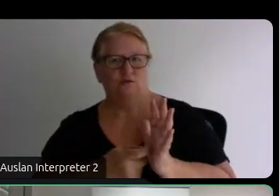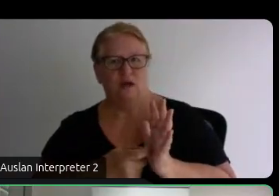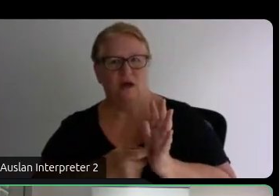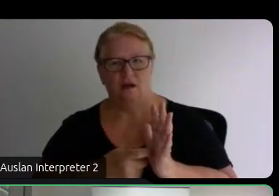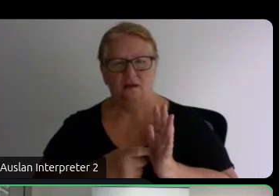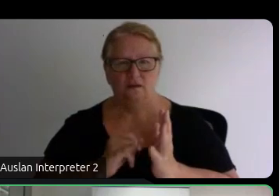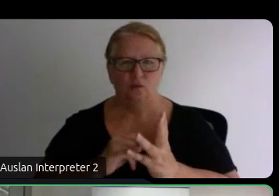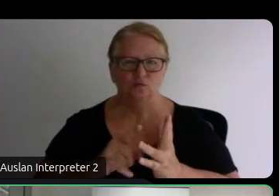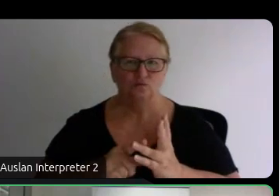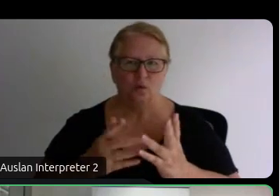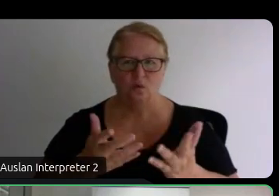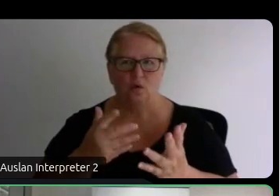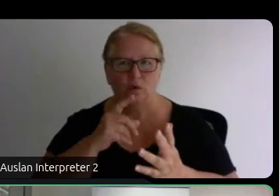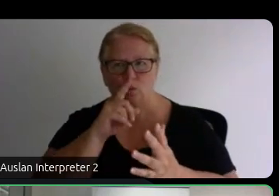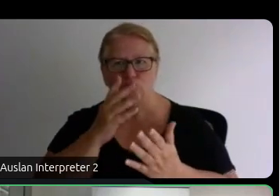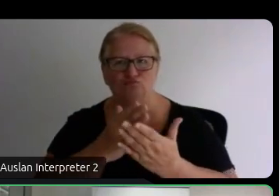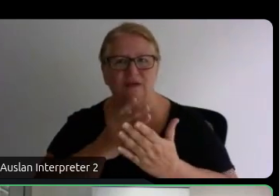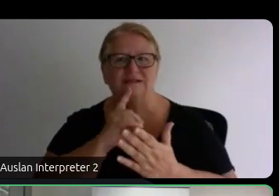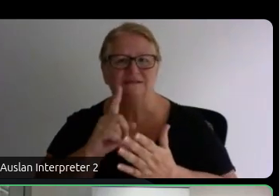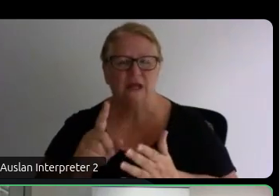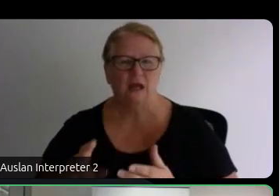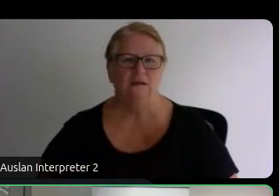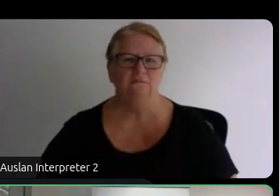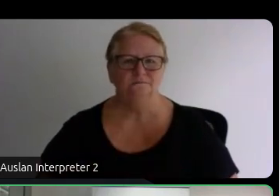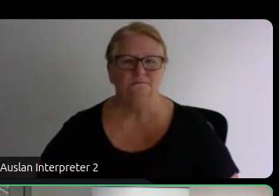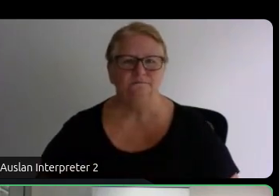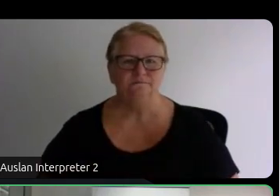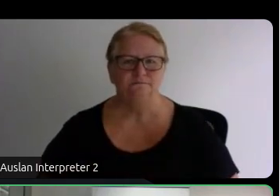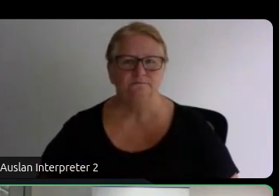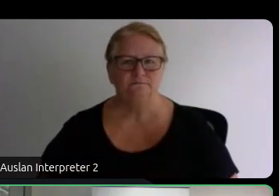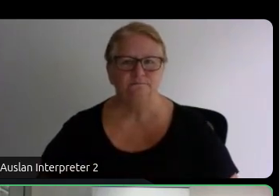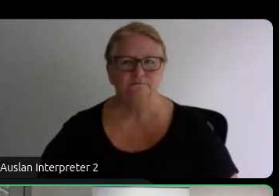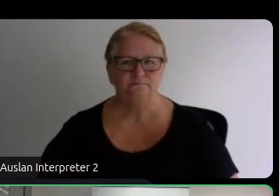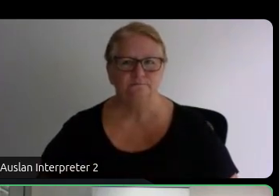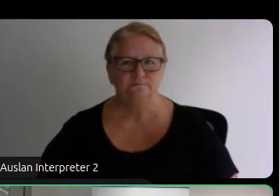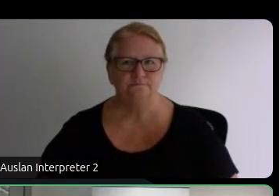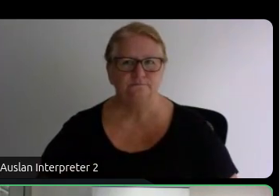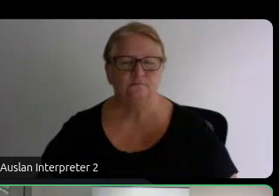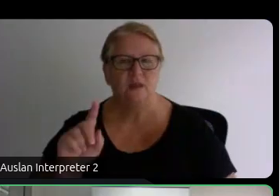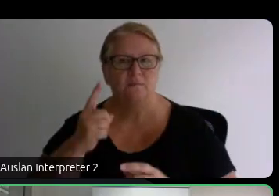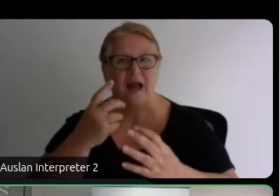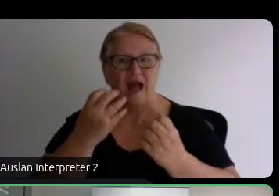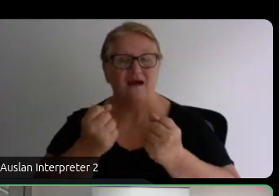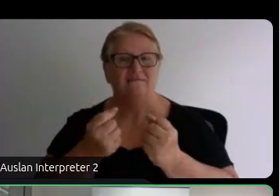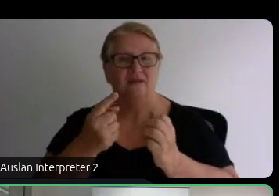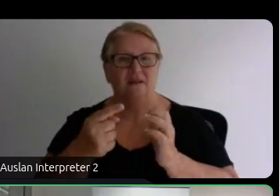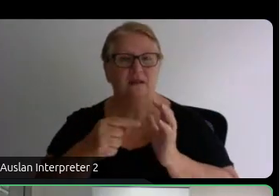really specify but I think having a treatment look through what how it's affecting you with